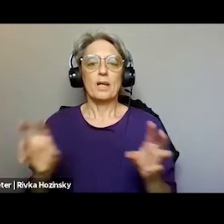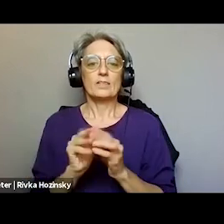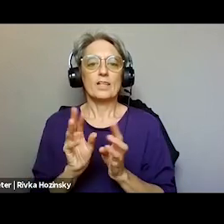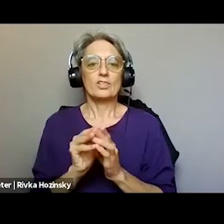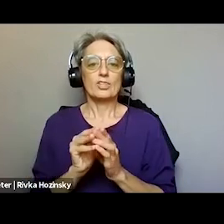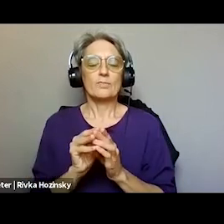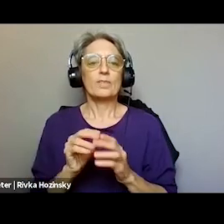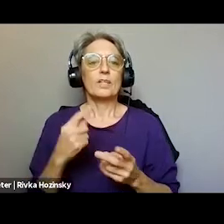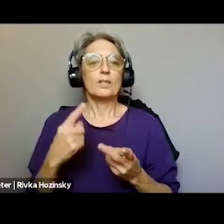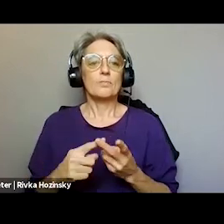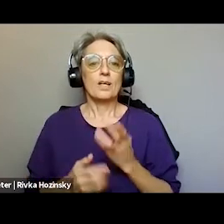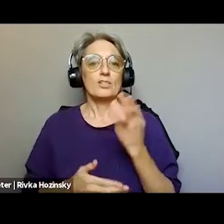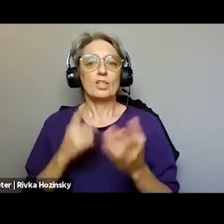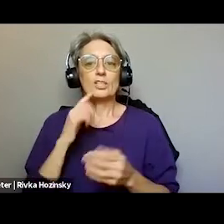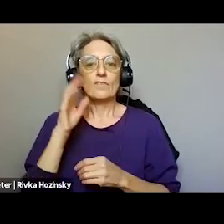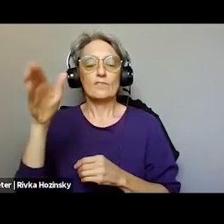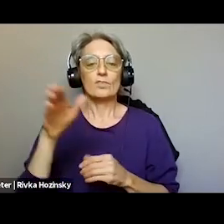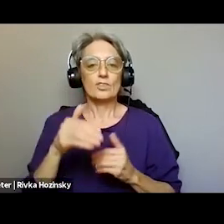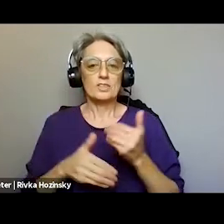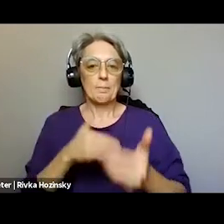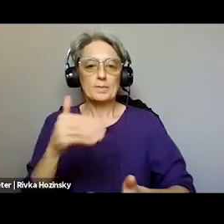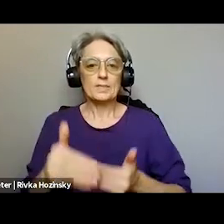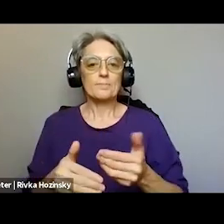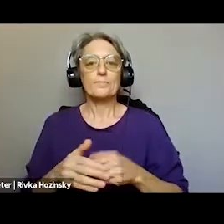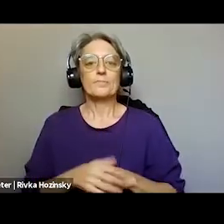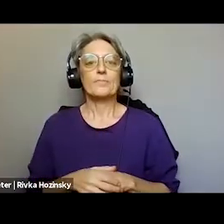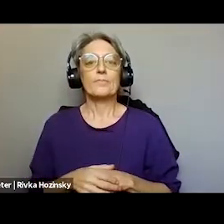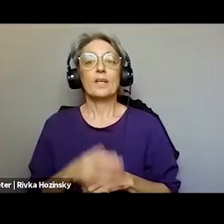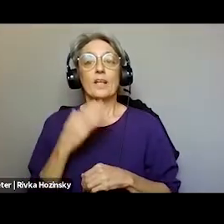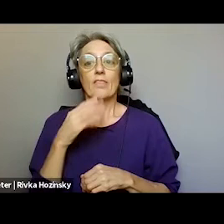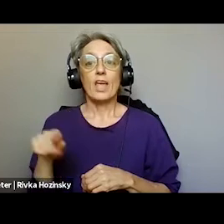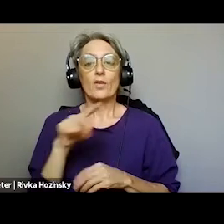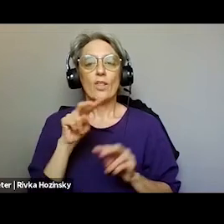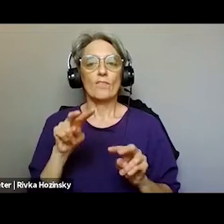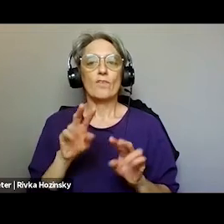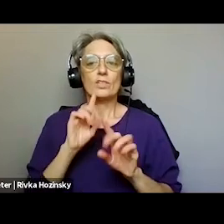as suggestions for future steps. So thank you. I look forward to answering questions.